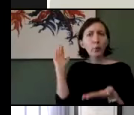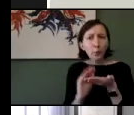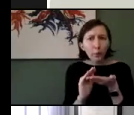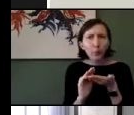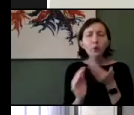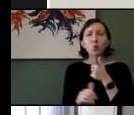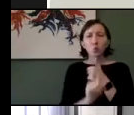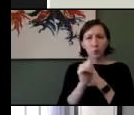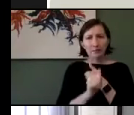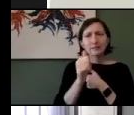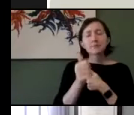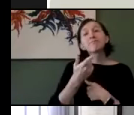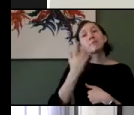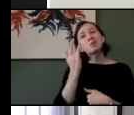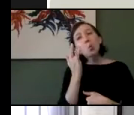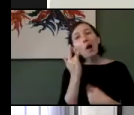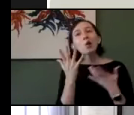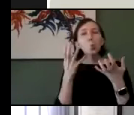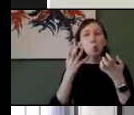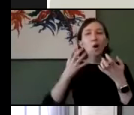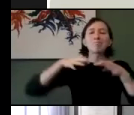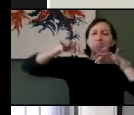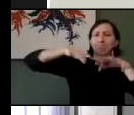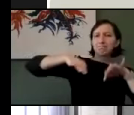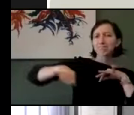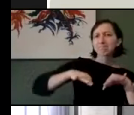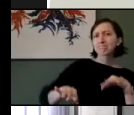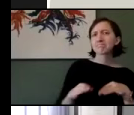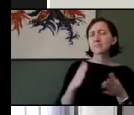and come up with and share solutions with you.